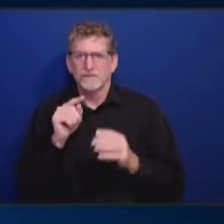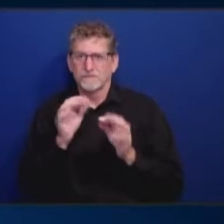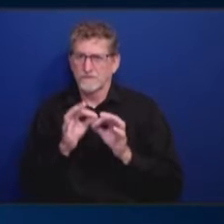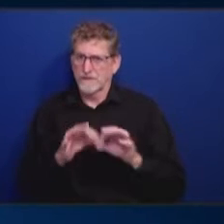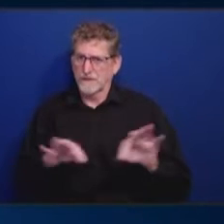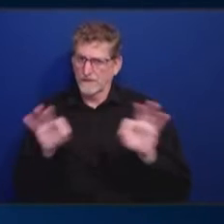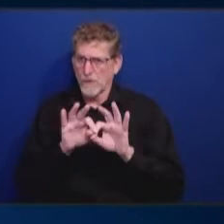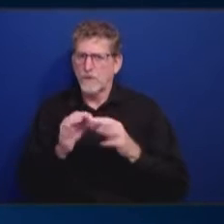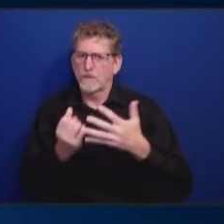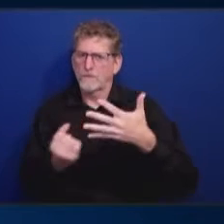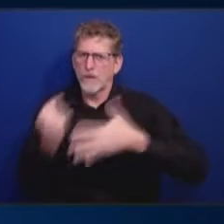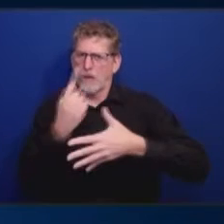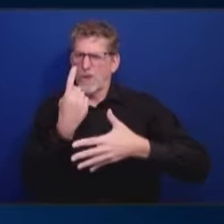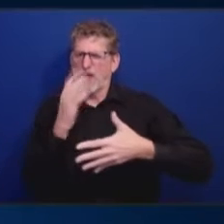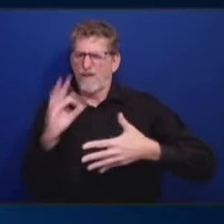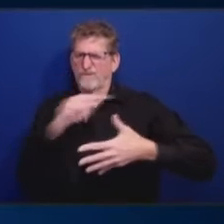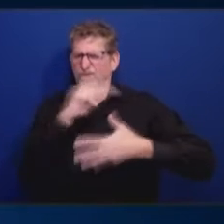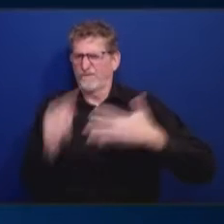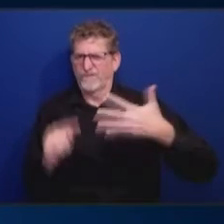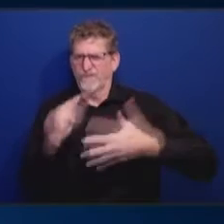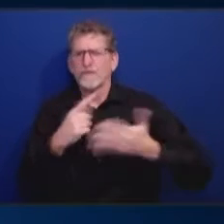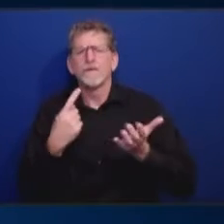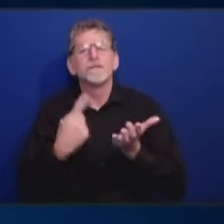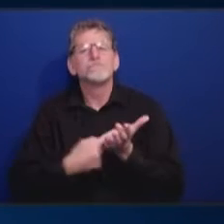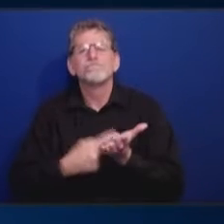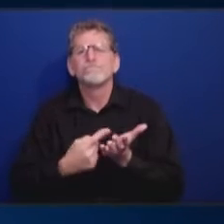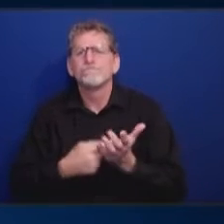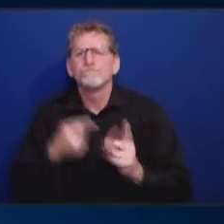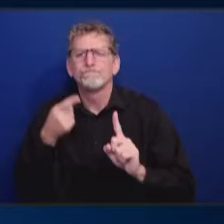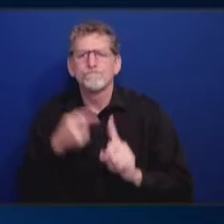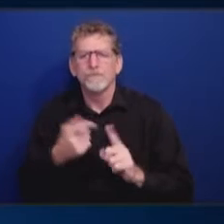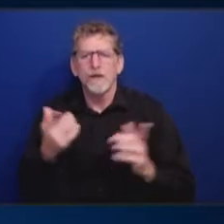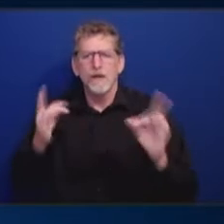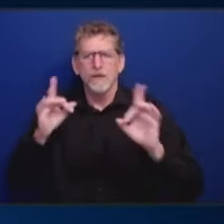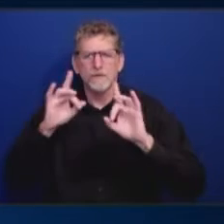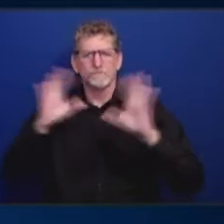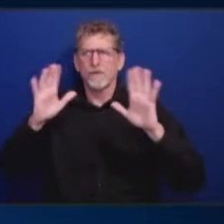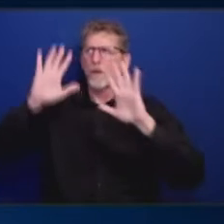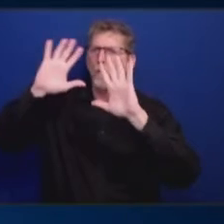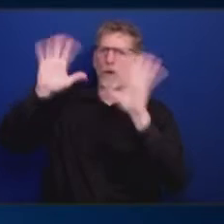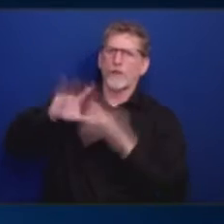change, we talk about extreme weather, we talk about equity, and the process of it.